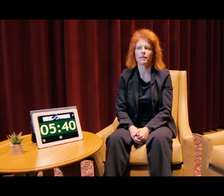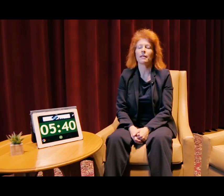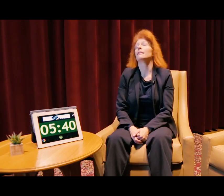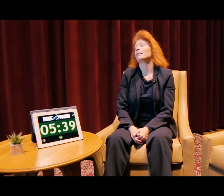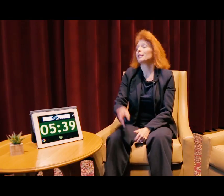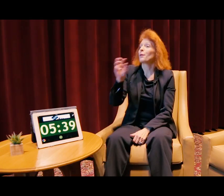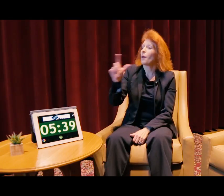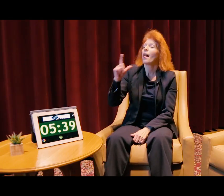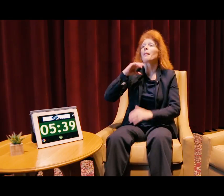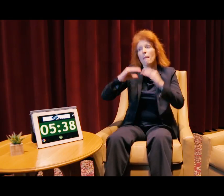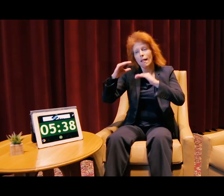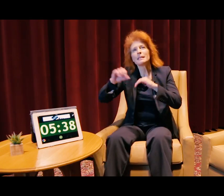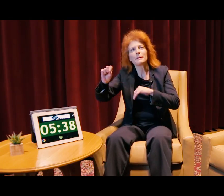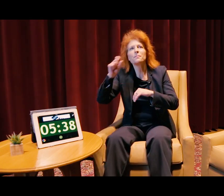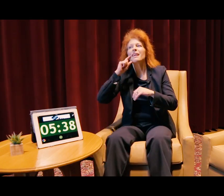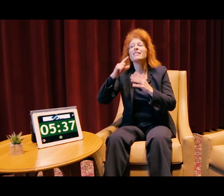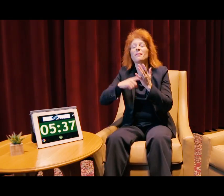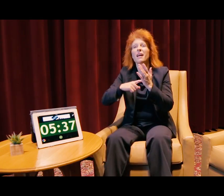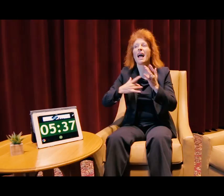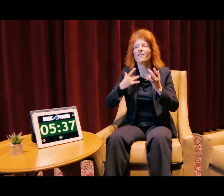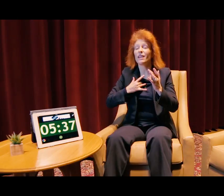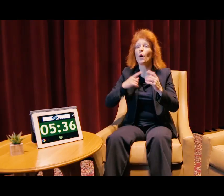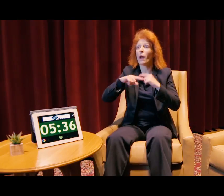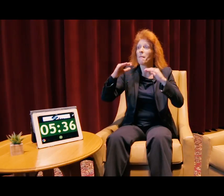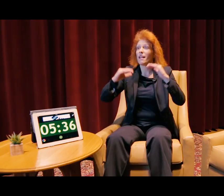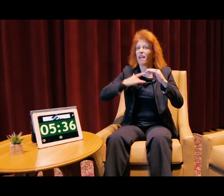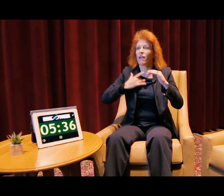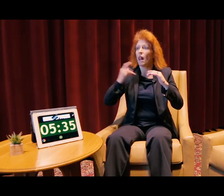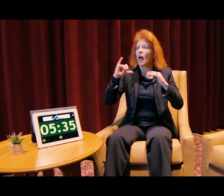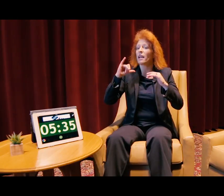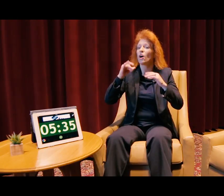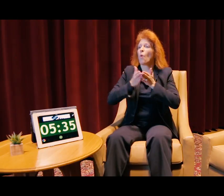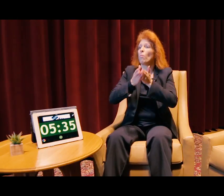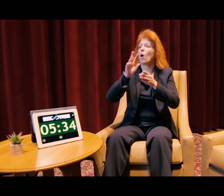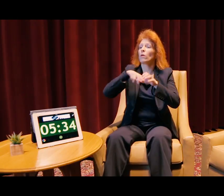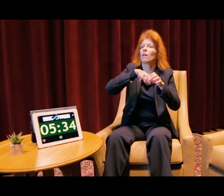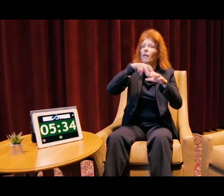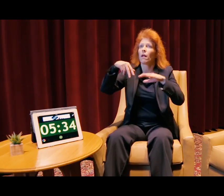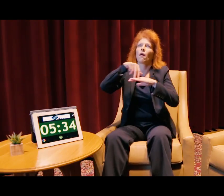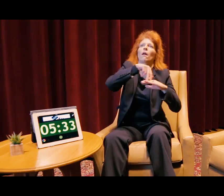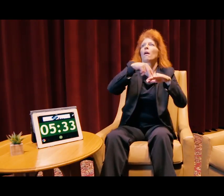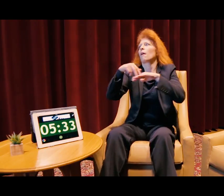Well, balance, so sometimes I feel a little seasick when I'm trying to balance, because there's a lot to try to balance.